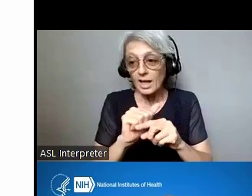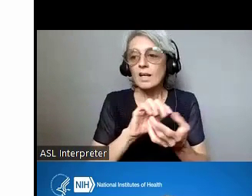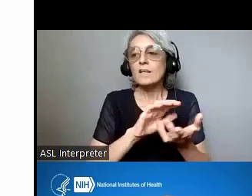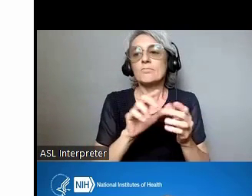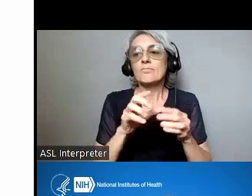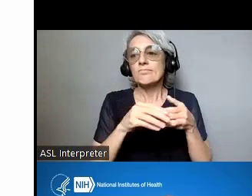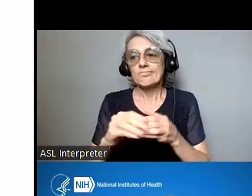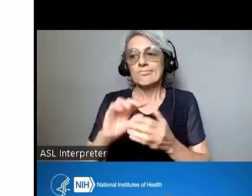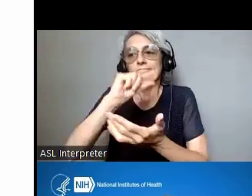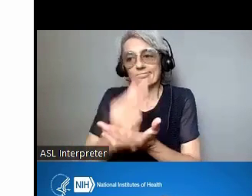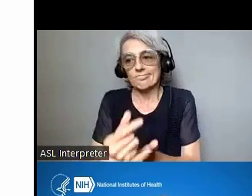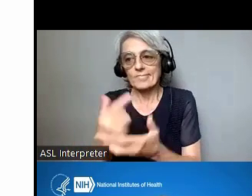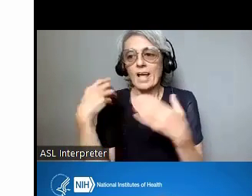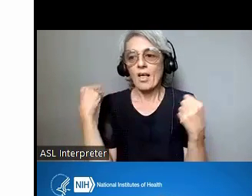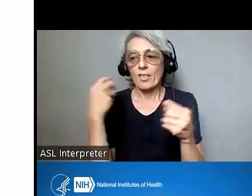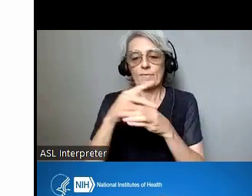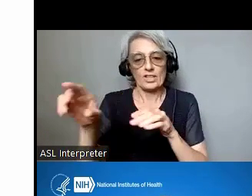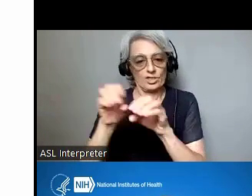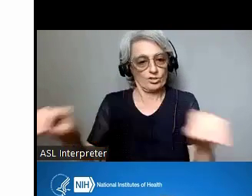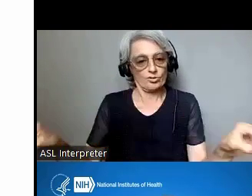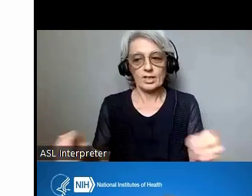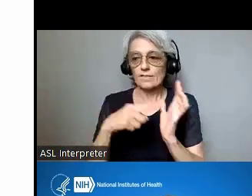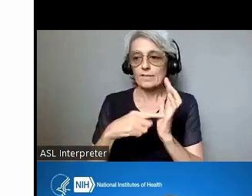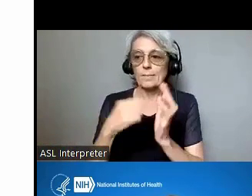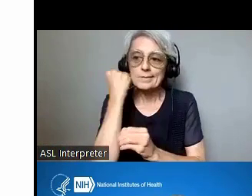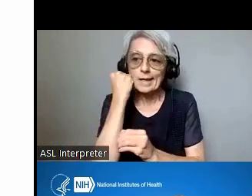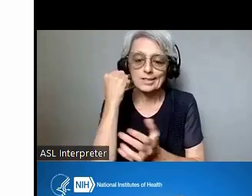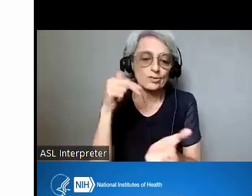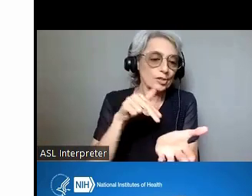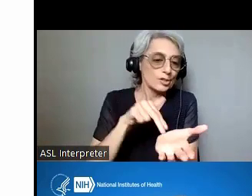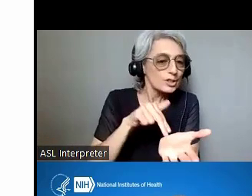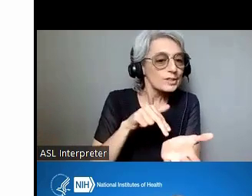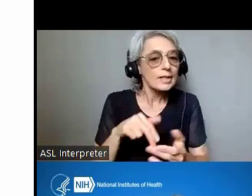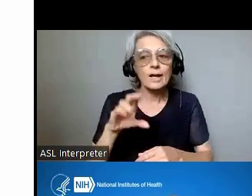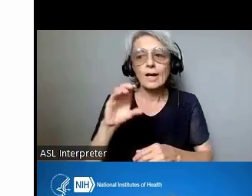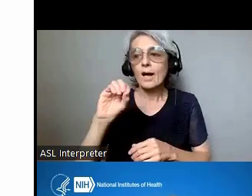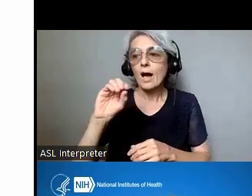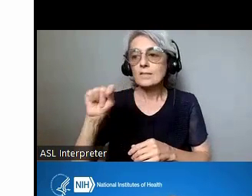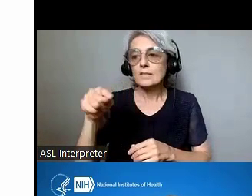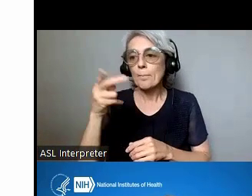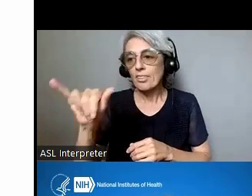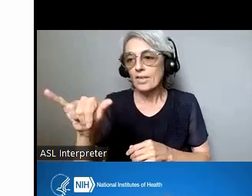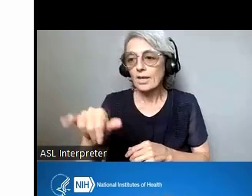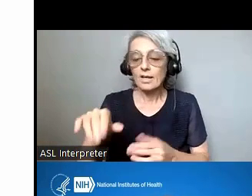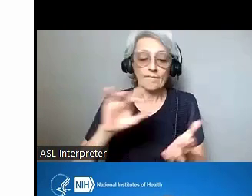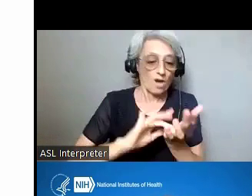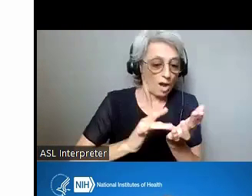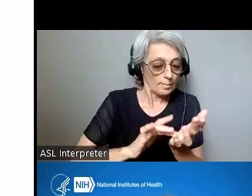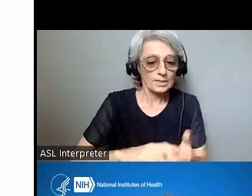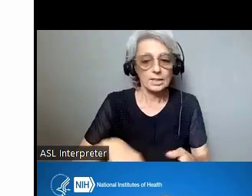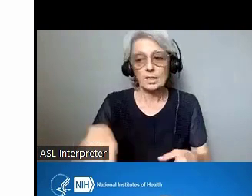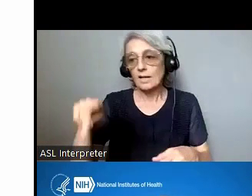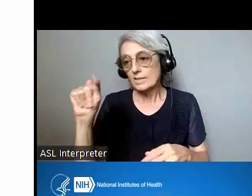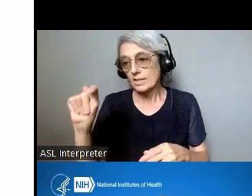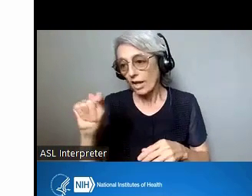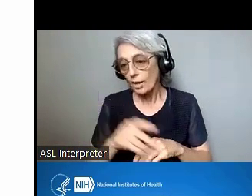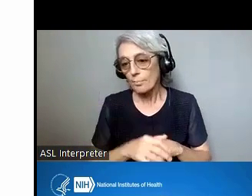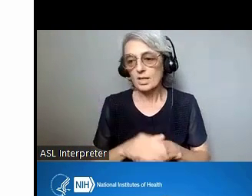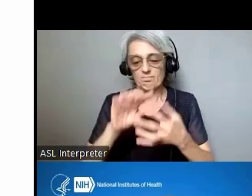And so, these include schools of dentistry, nursing, osteopathy, pharmacy, physical therapy to name a few.